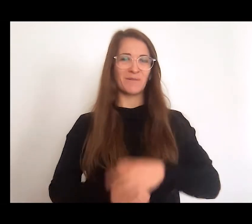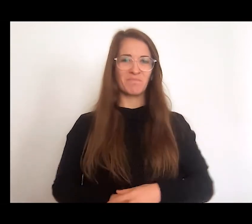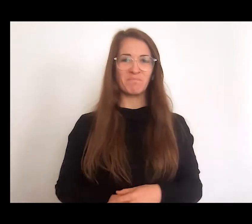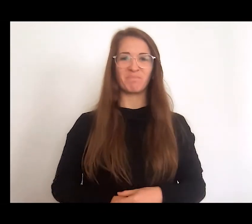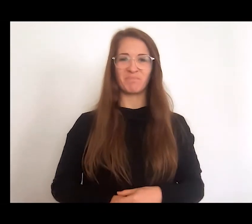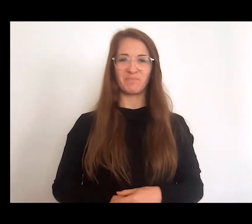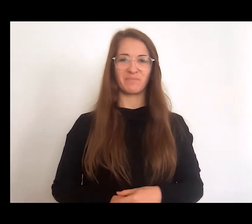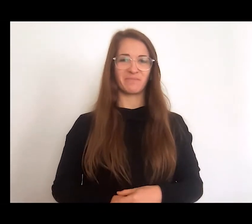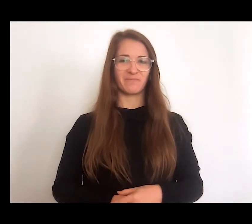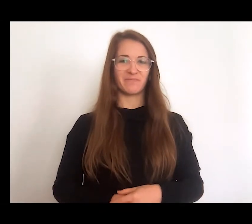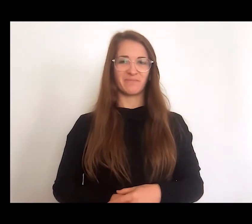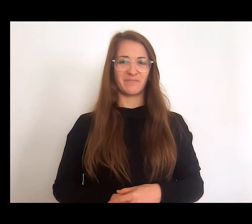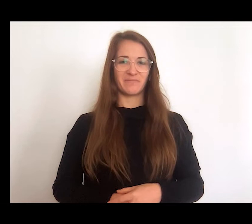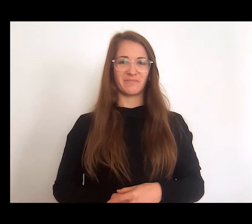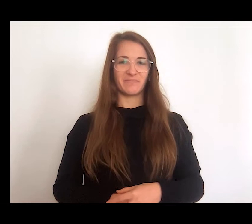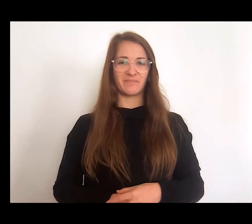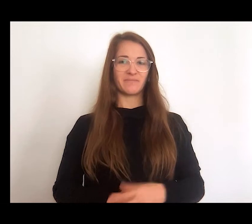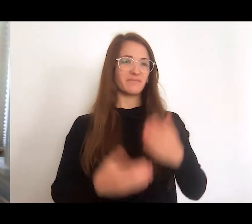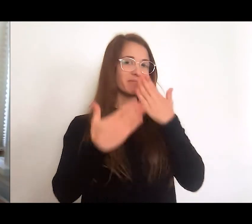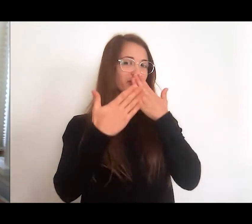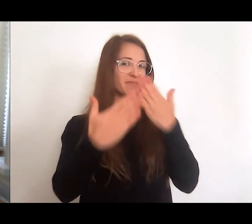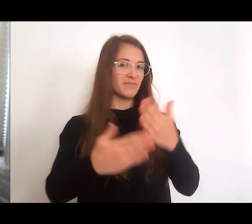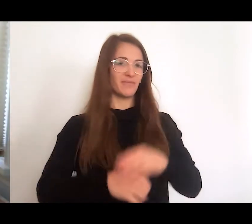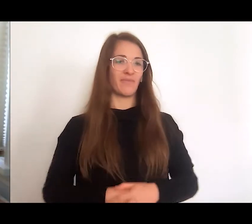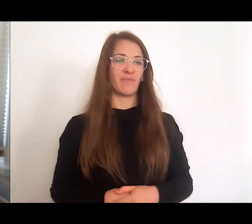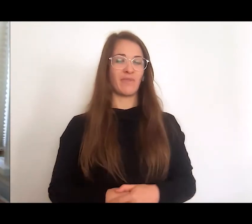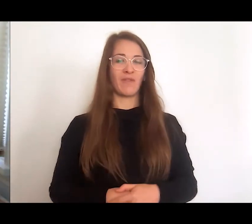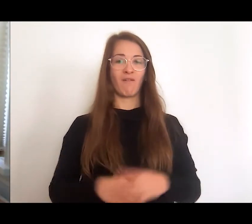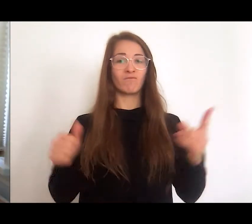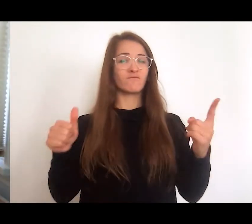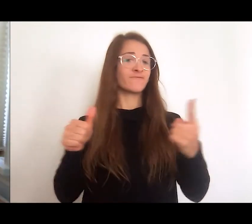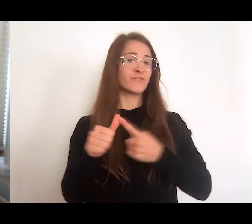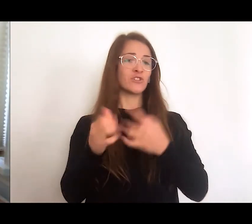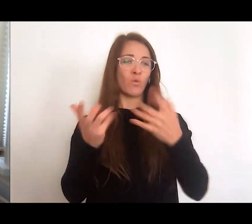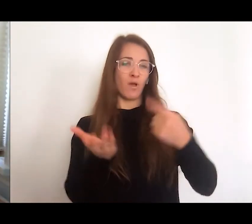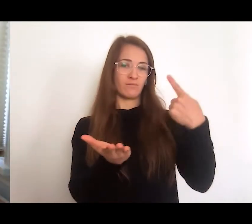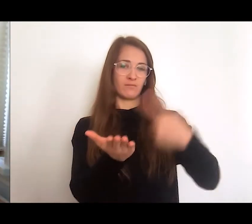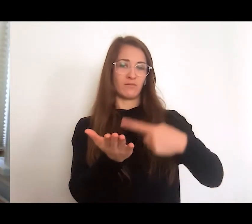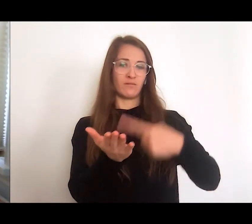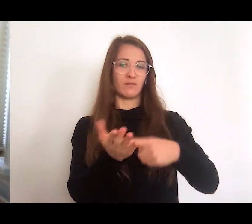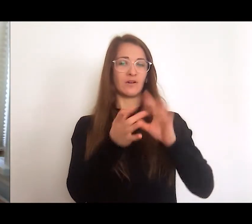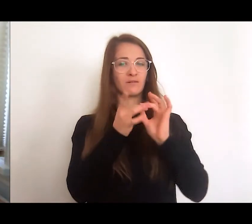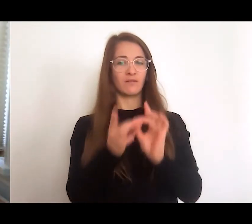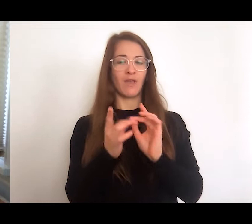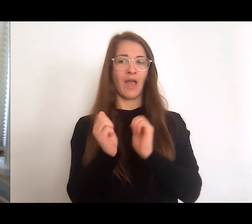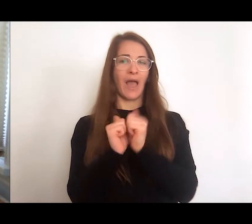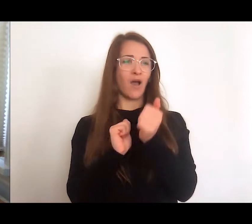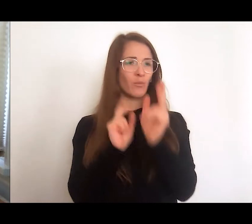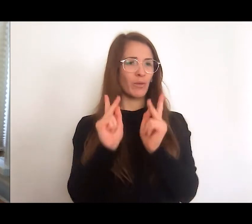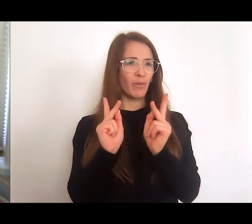FOUR YEARS NEXT YEAR. THANK YOU. SO WE ARE GOING TO TALK FIRST